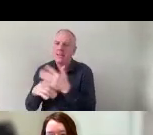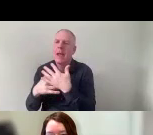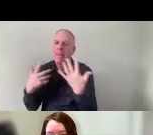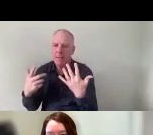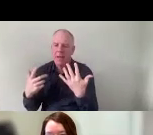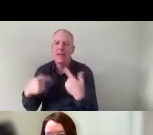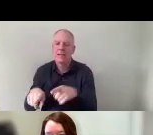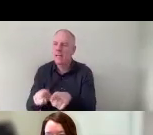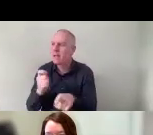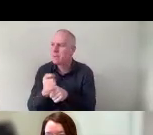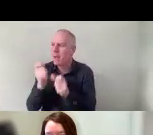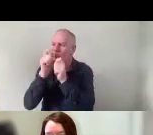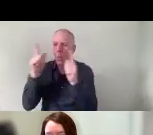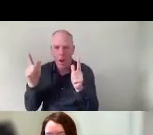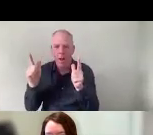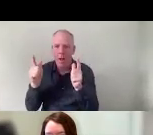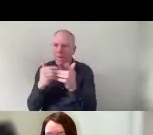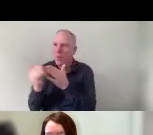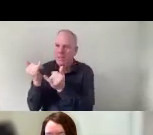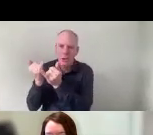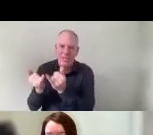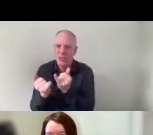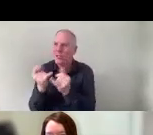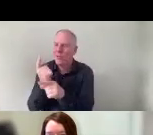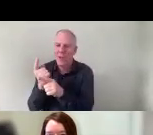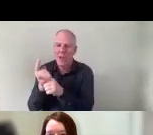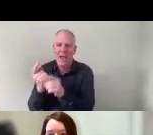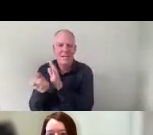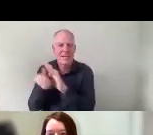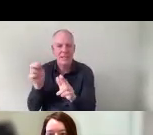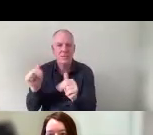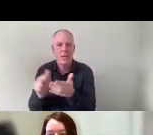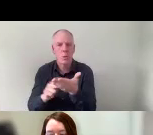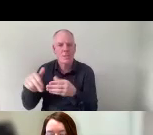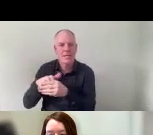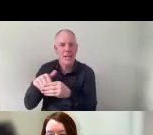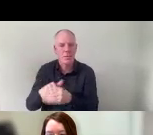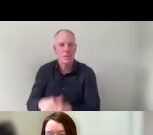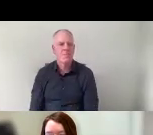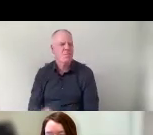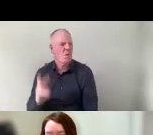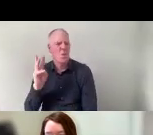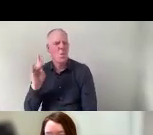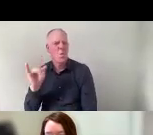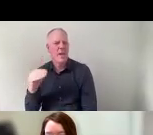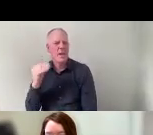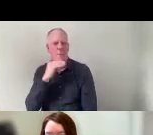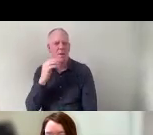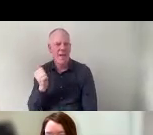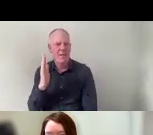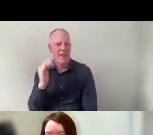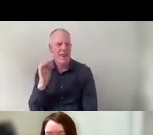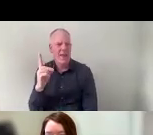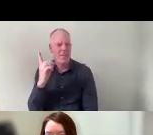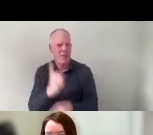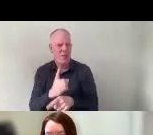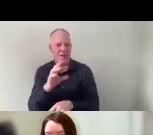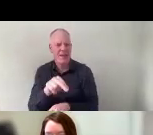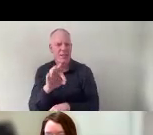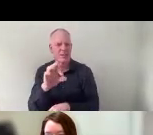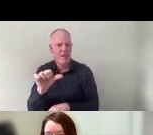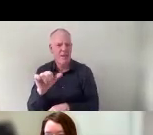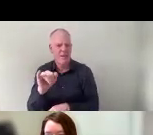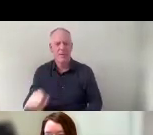object condition and the kind of techniques that we can use in house. Now, why is it so important to have a lab in house before I joined the Gallery, my colleagues, of